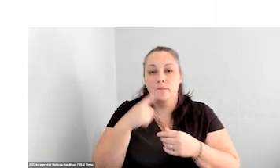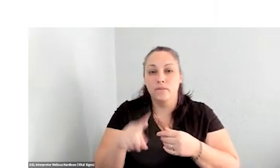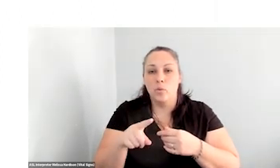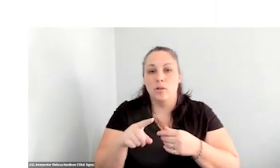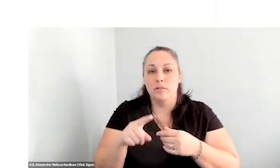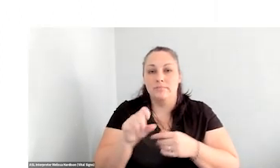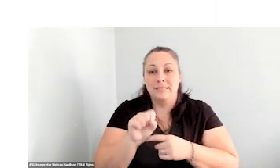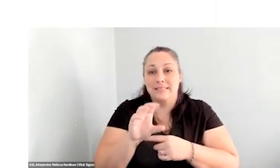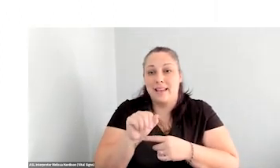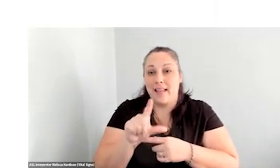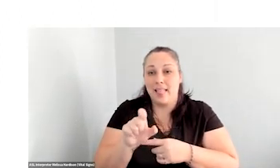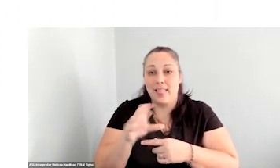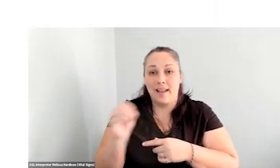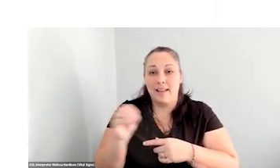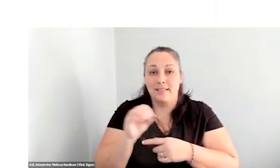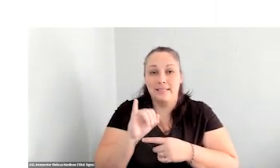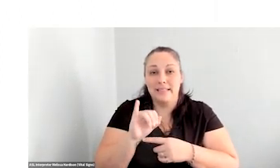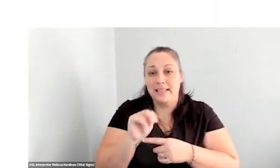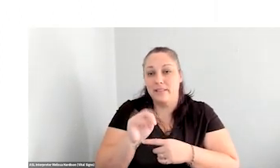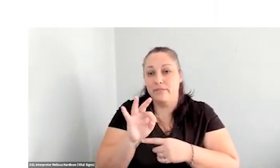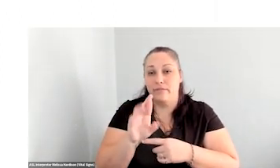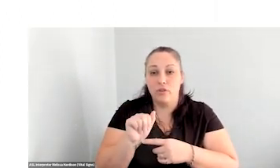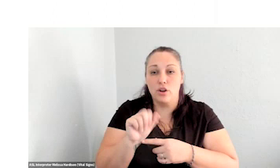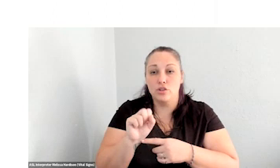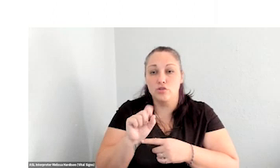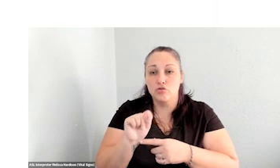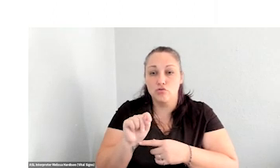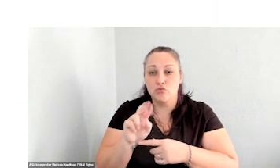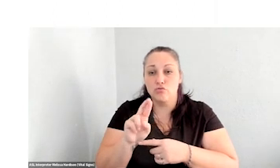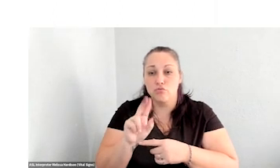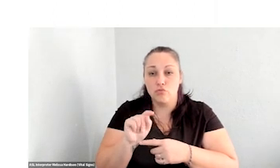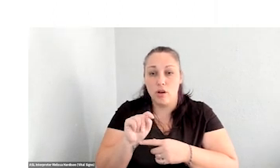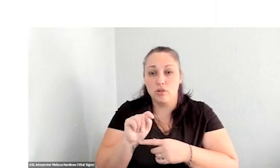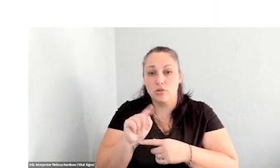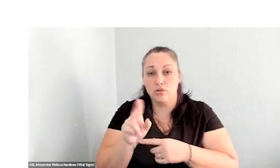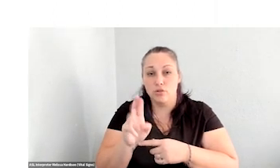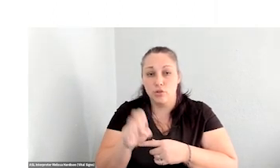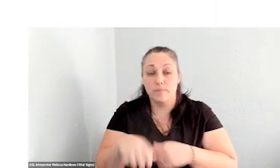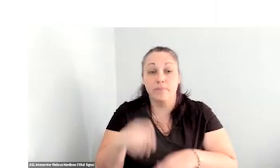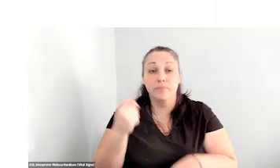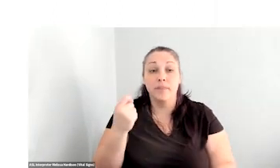And the TCUP program supports the creation of new degrees or disciplines at tribal colleges and universities.